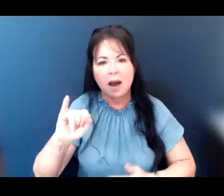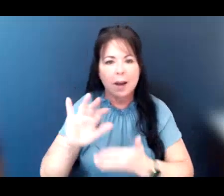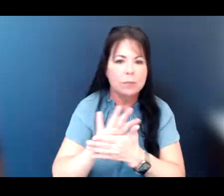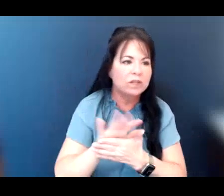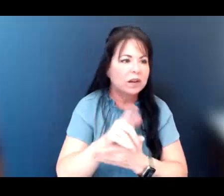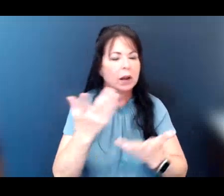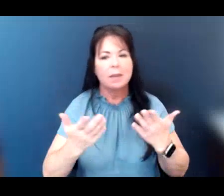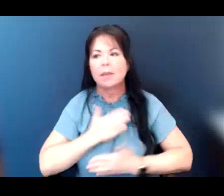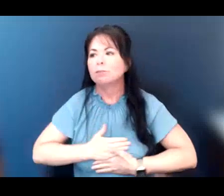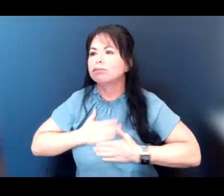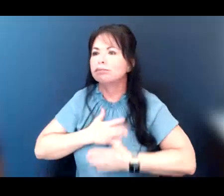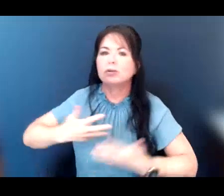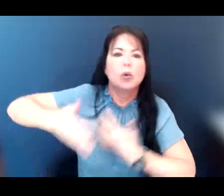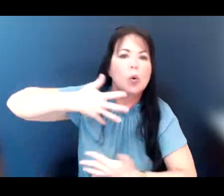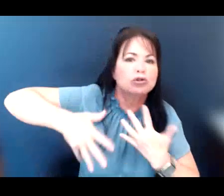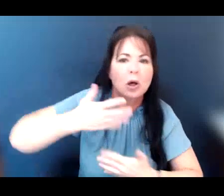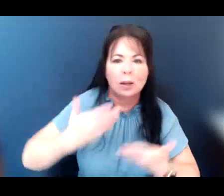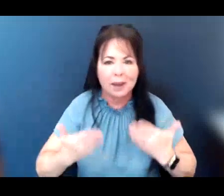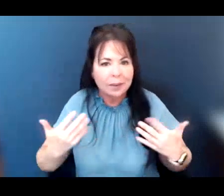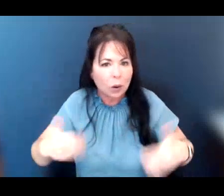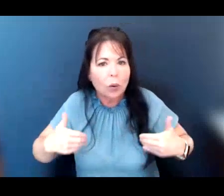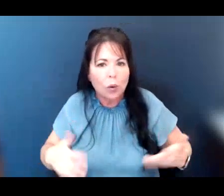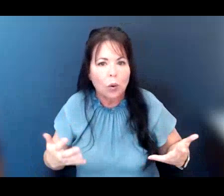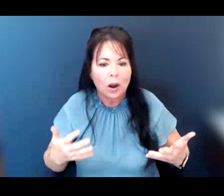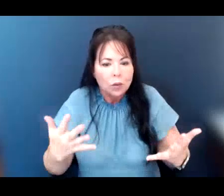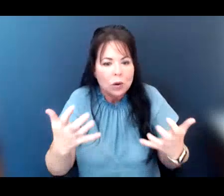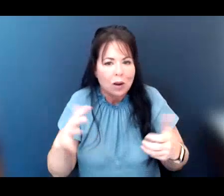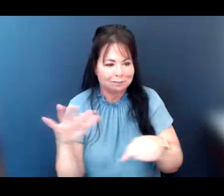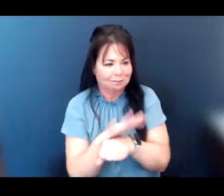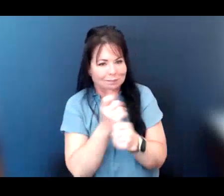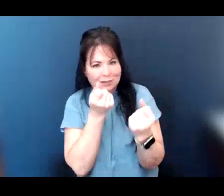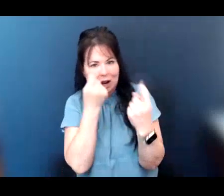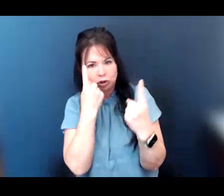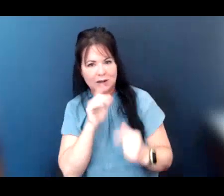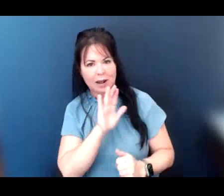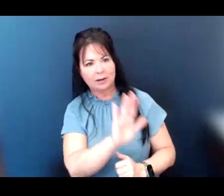things like that. So we want to make sure that we understand some of what's happening in their life around more than just